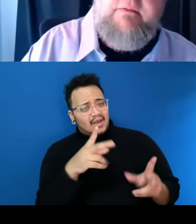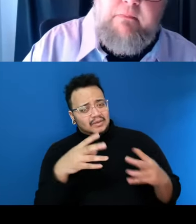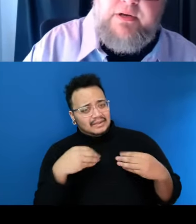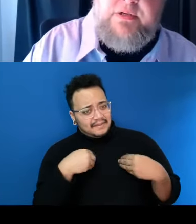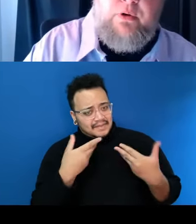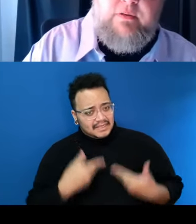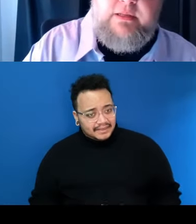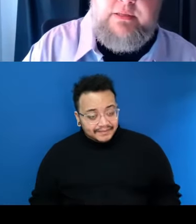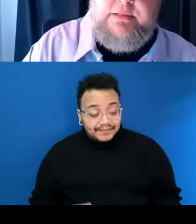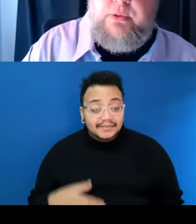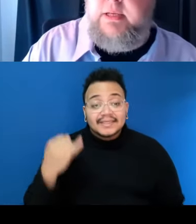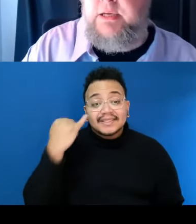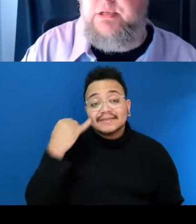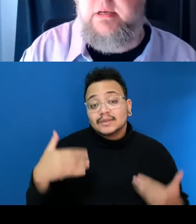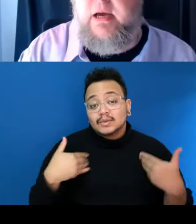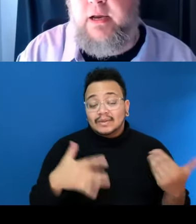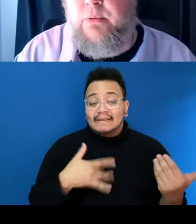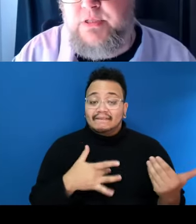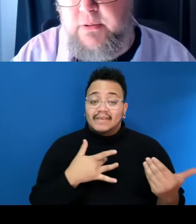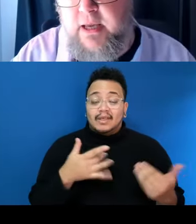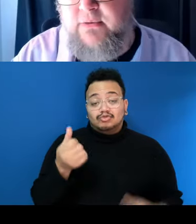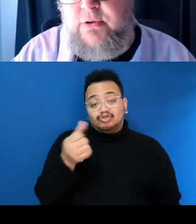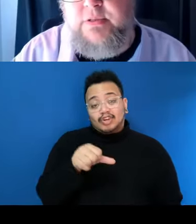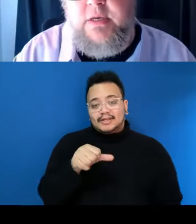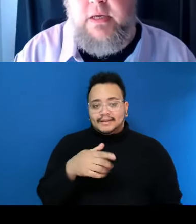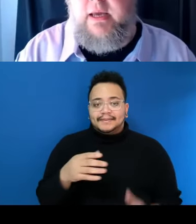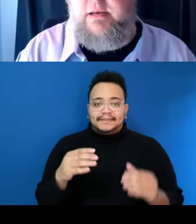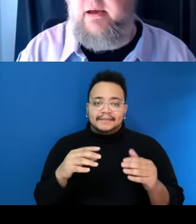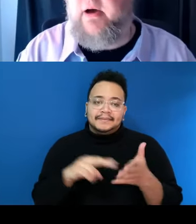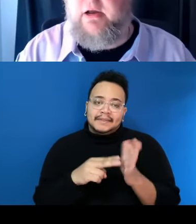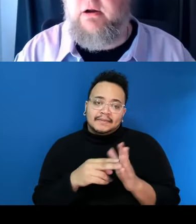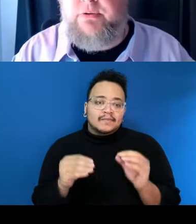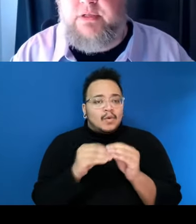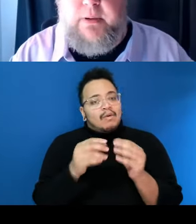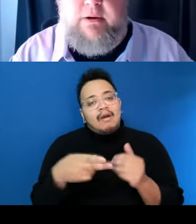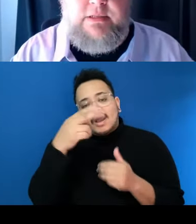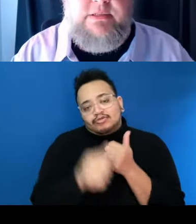they're much more likely to engage in higher risk behaviors and have higher health disparities.